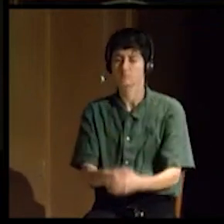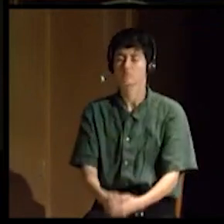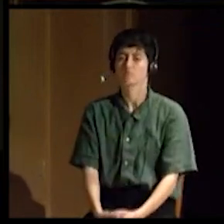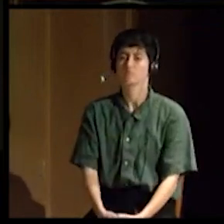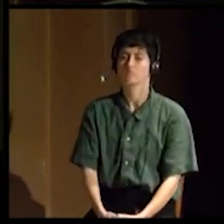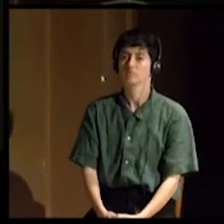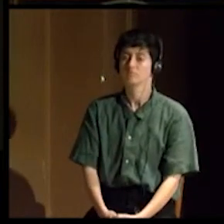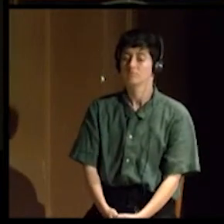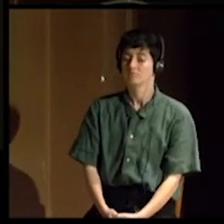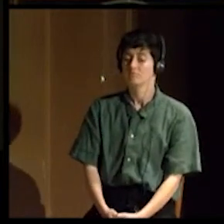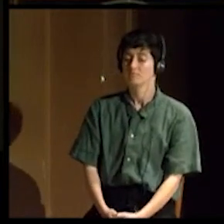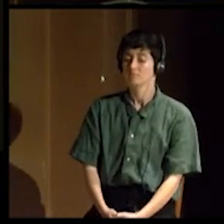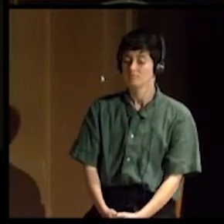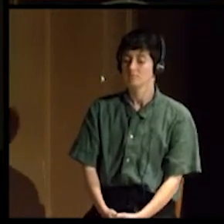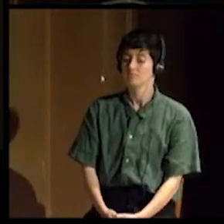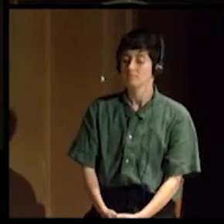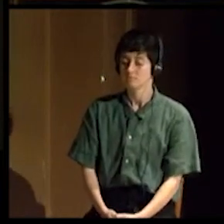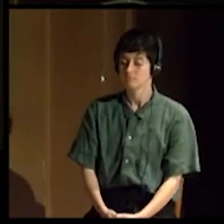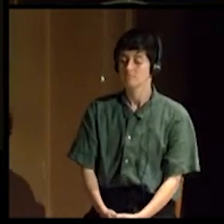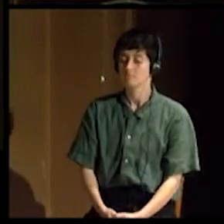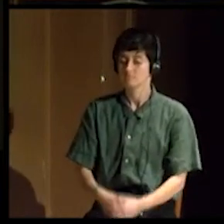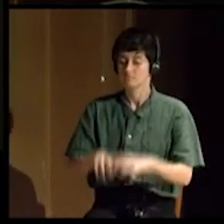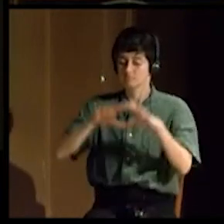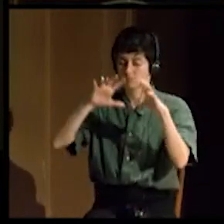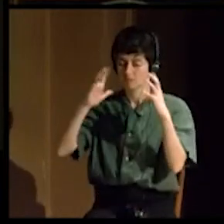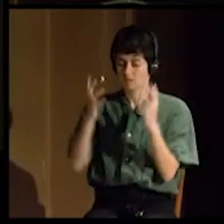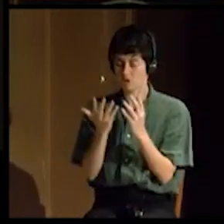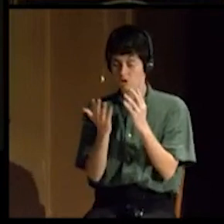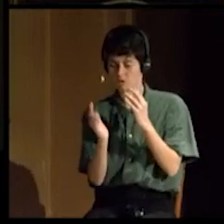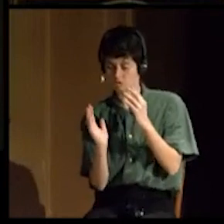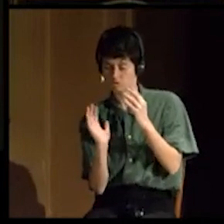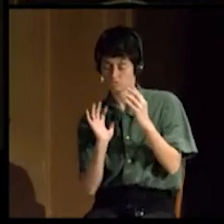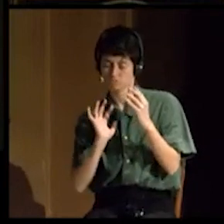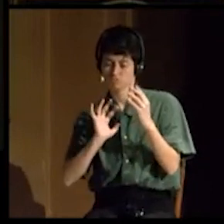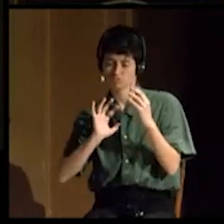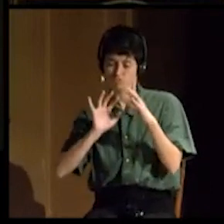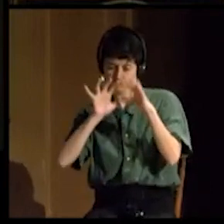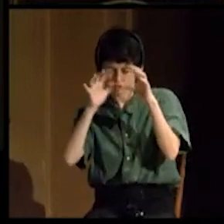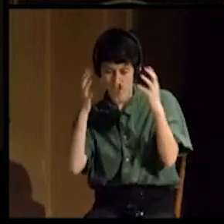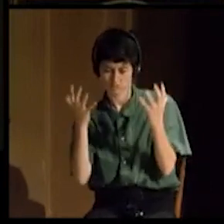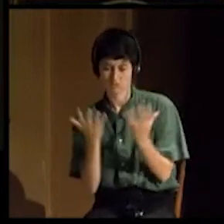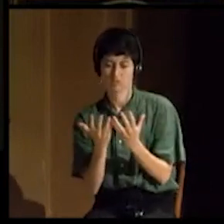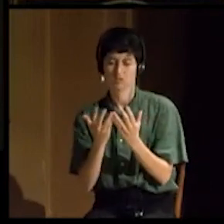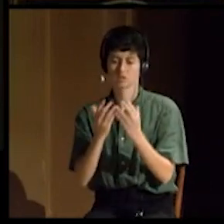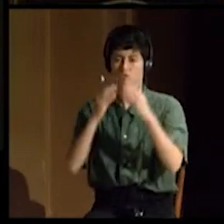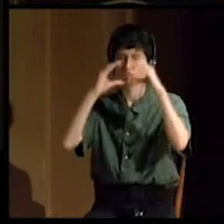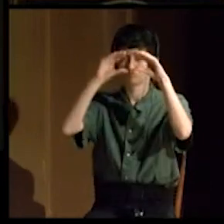that the upper, the continental crust is stratified, right? It's stratified in terms of its silica content, its mineralogy.